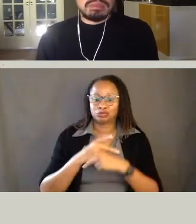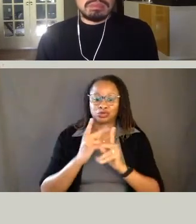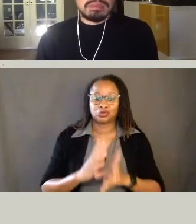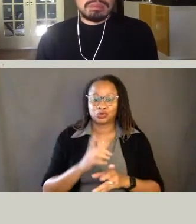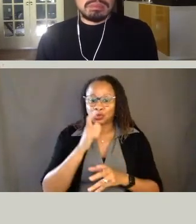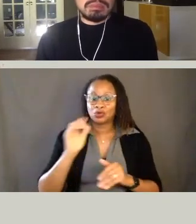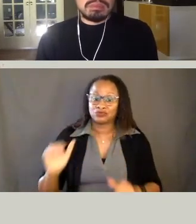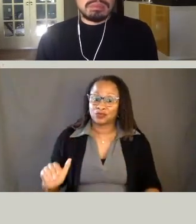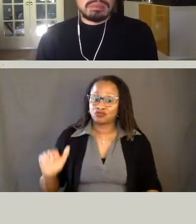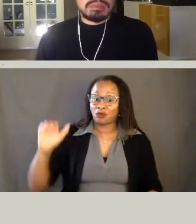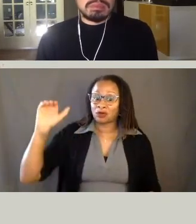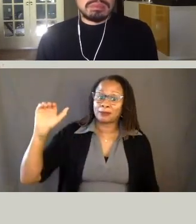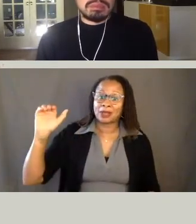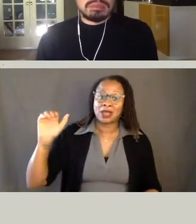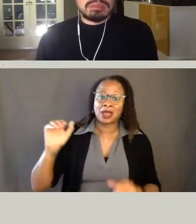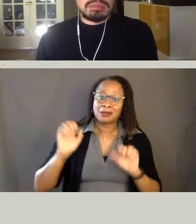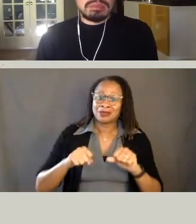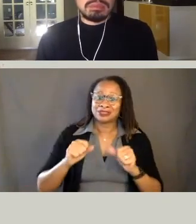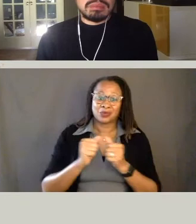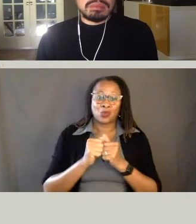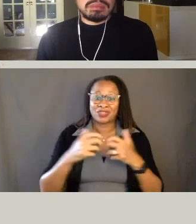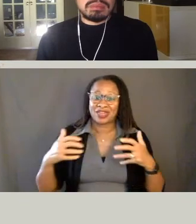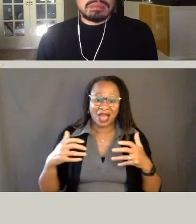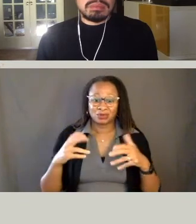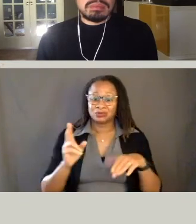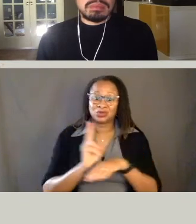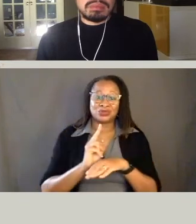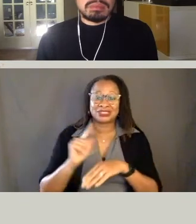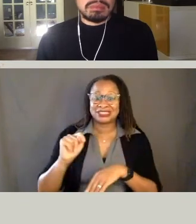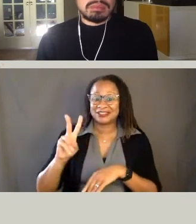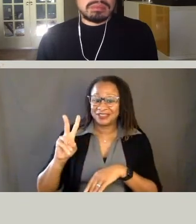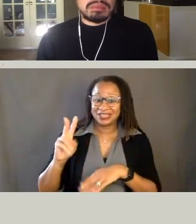possibly without ever turning on a television set at all.